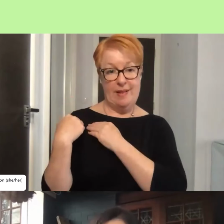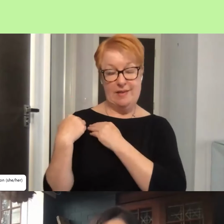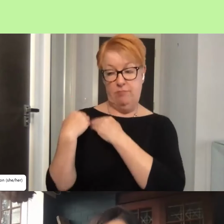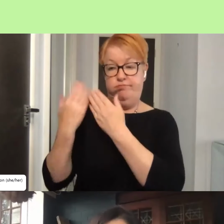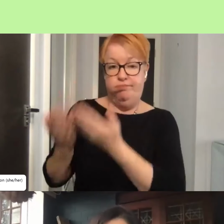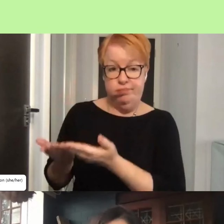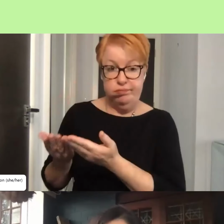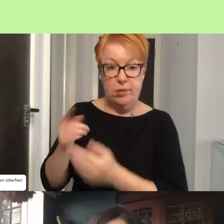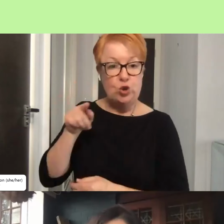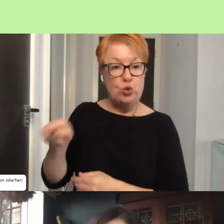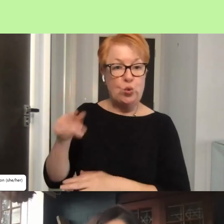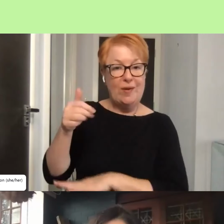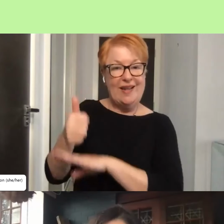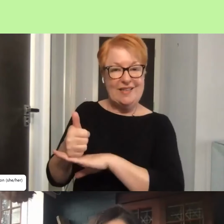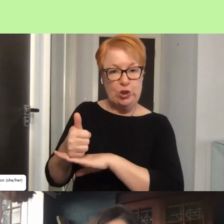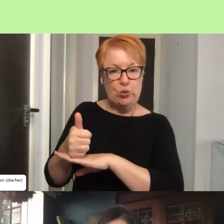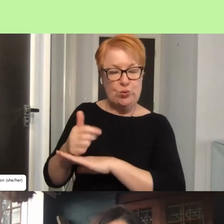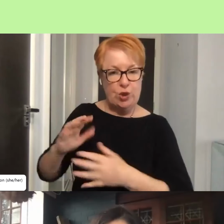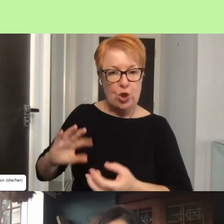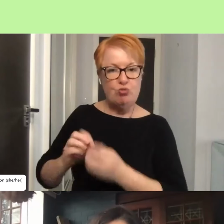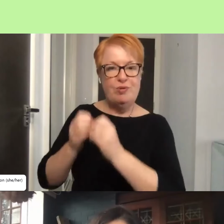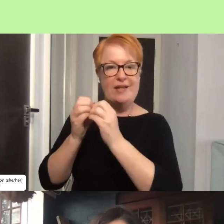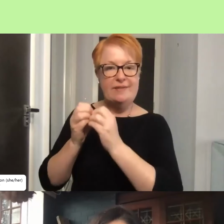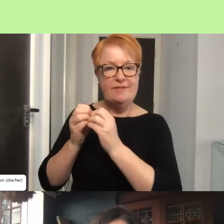in order to creatively and politically think about the future.